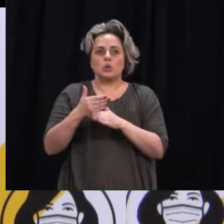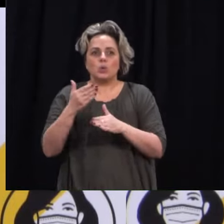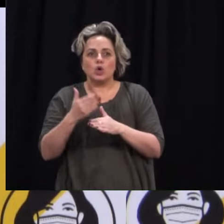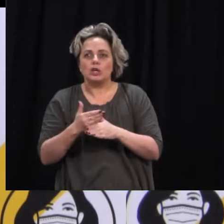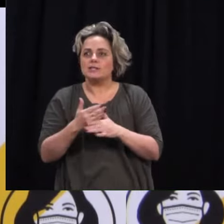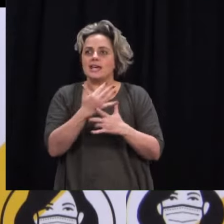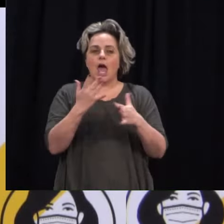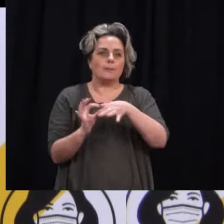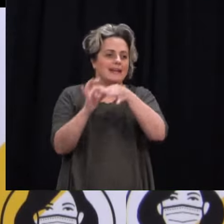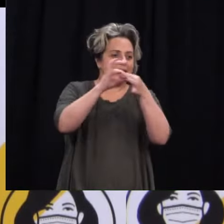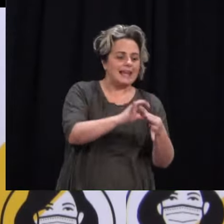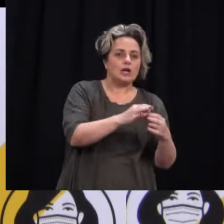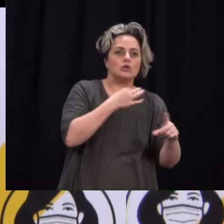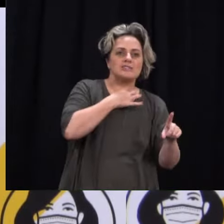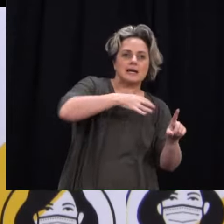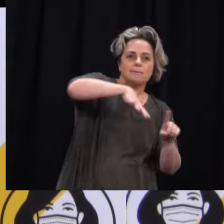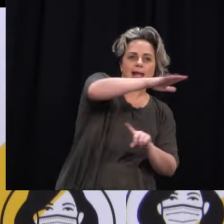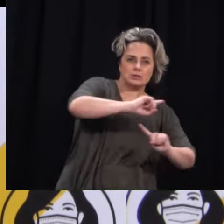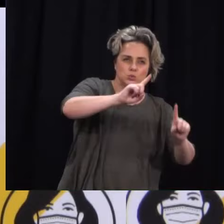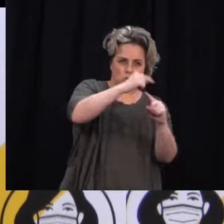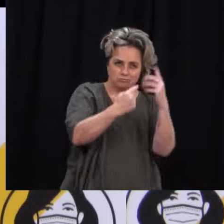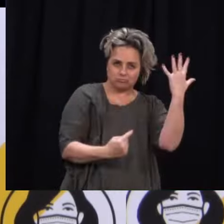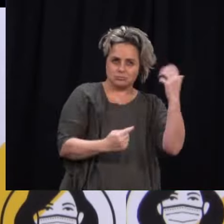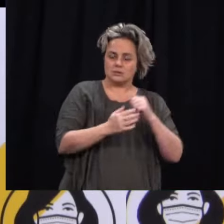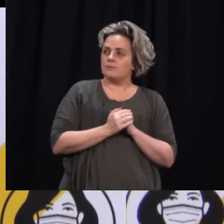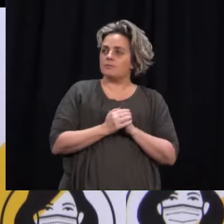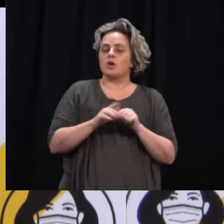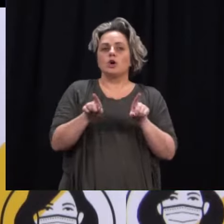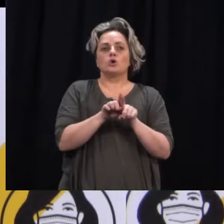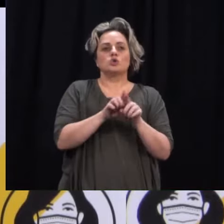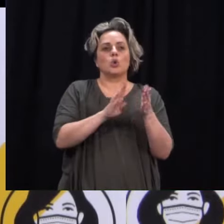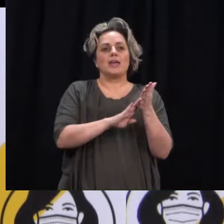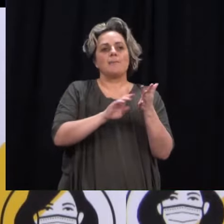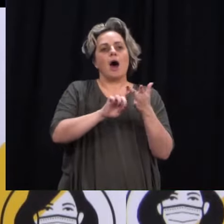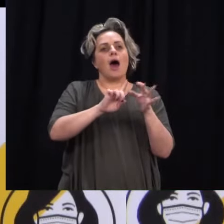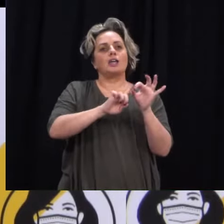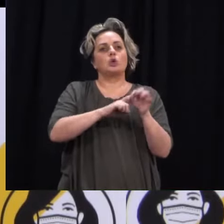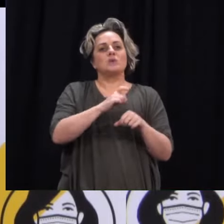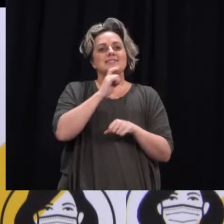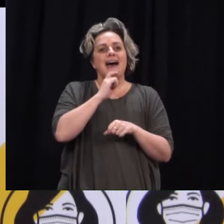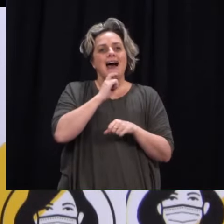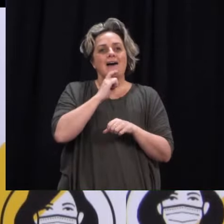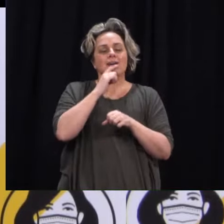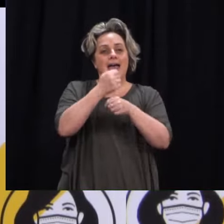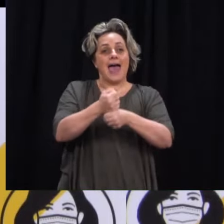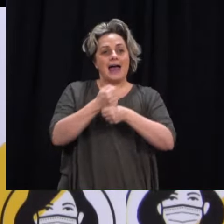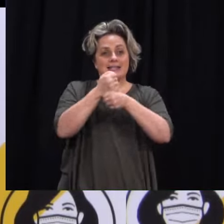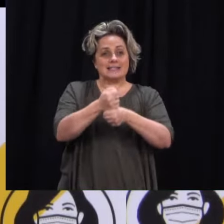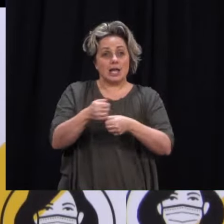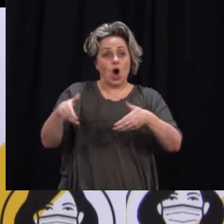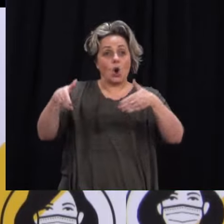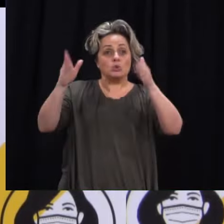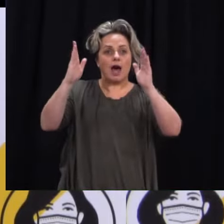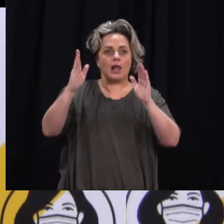just how many are essential workers, how many are exact of existing cases and/or linked to